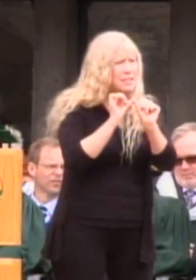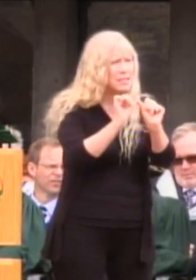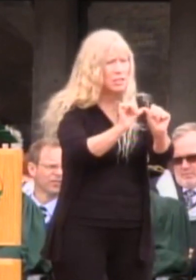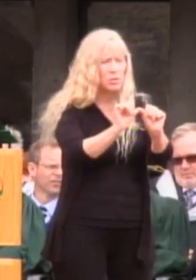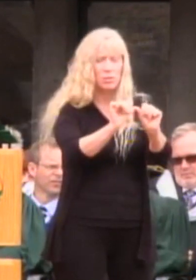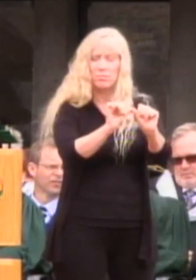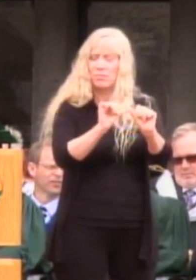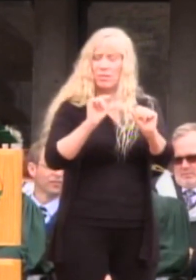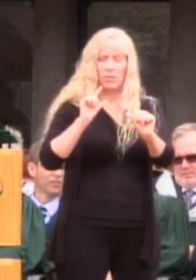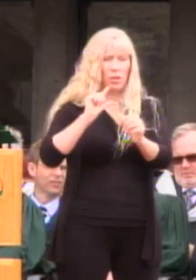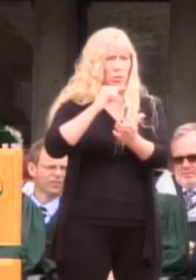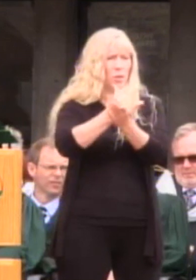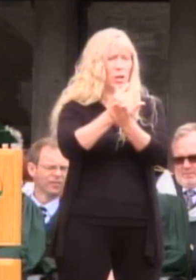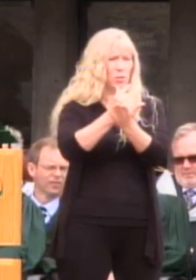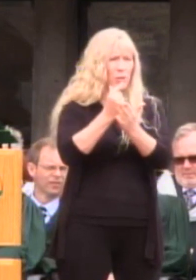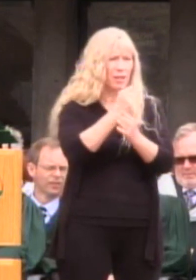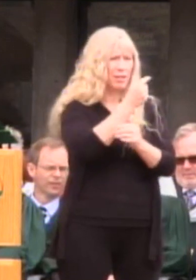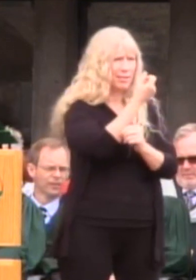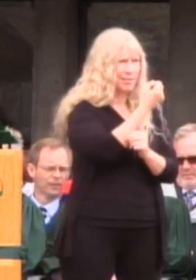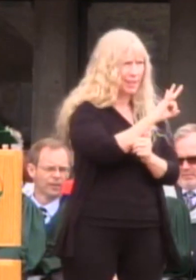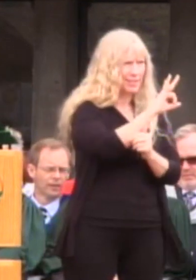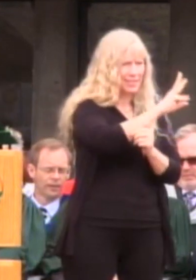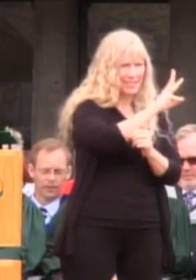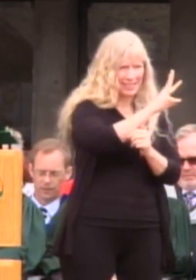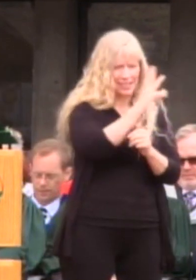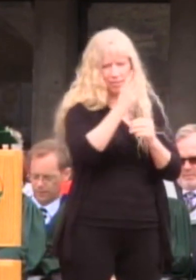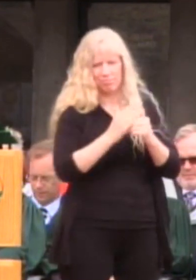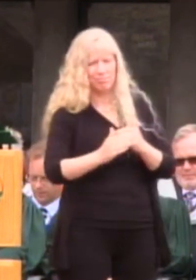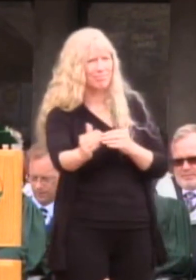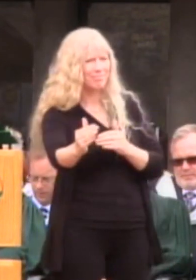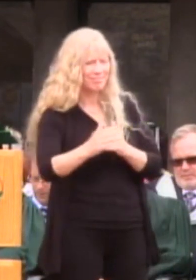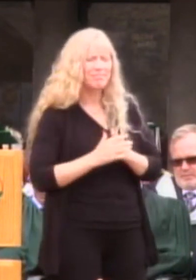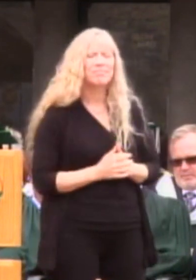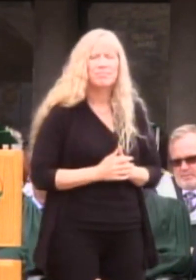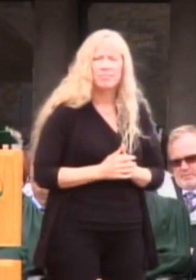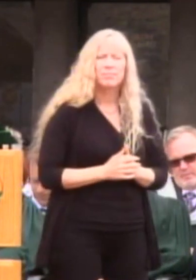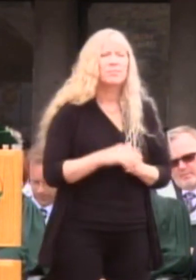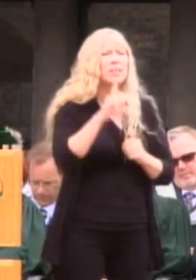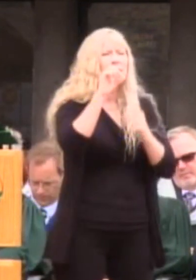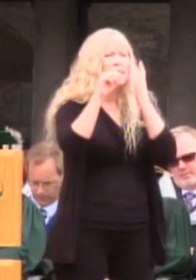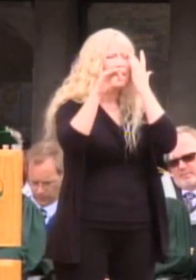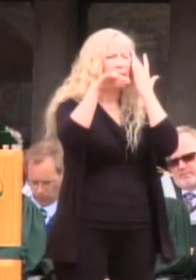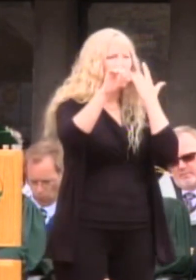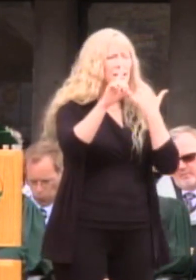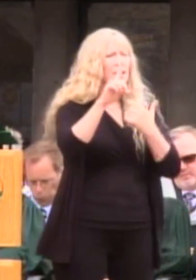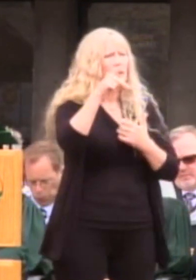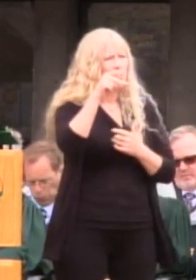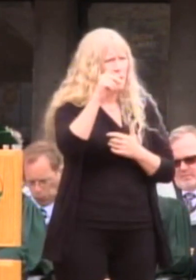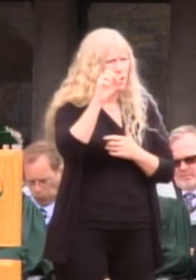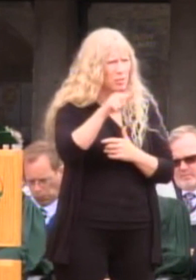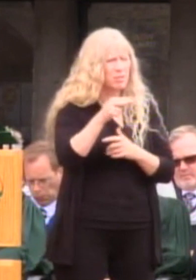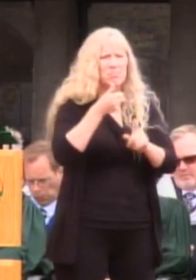Trent in 1966. David Patterson founded and is the current chair and chief executive officer